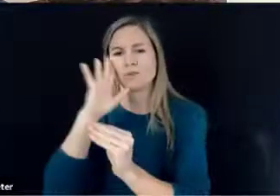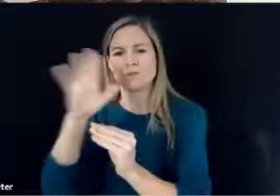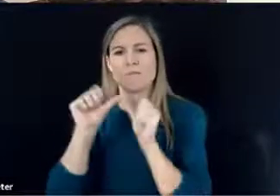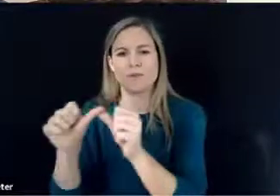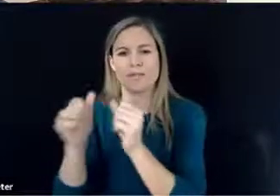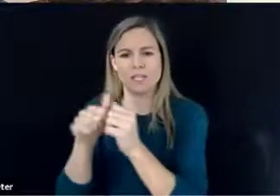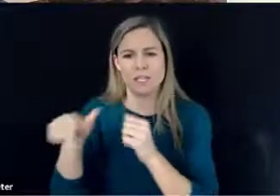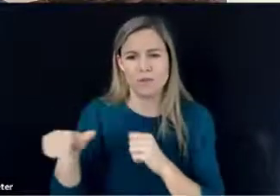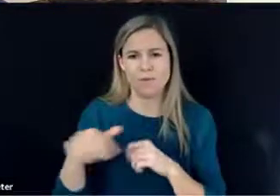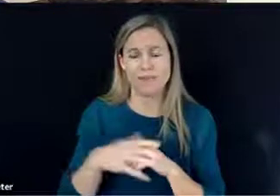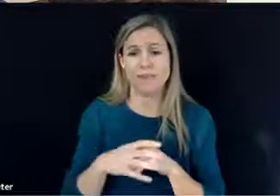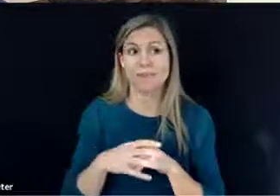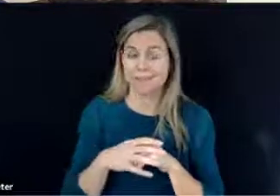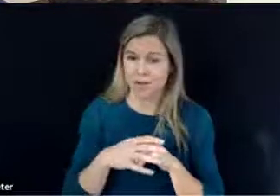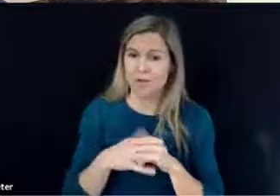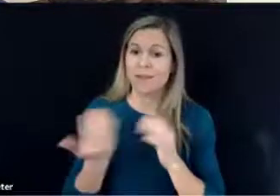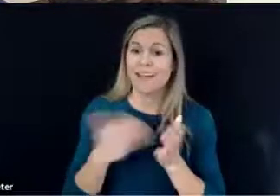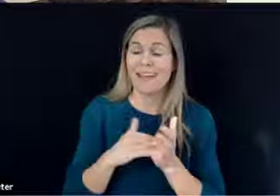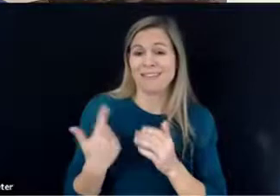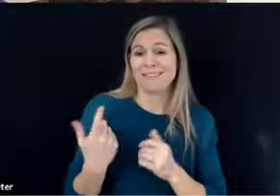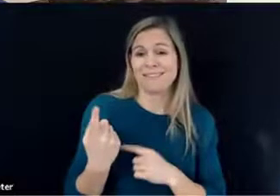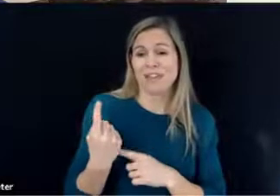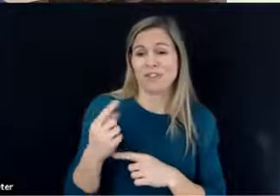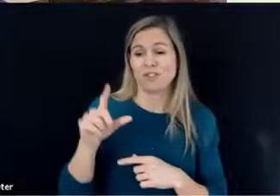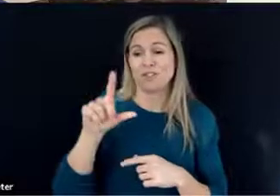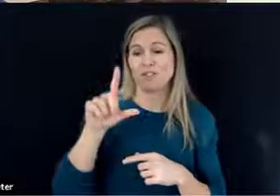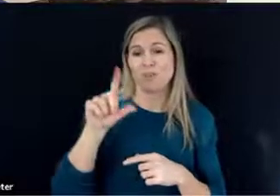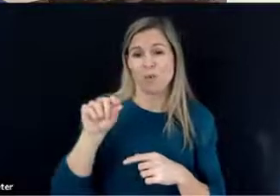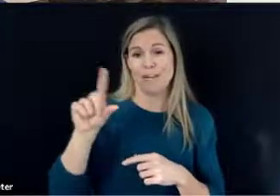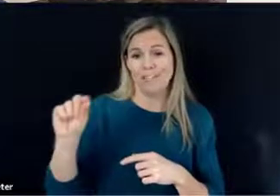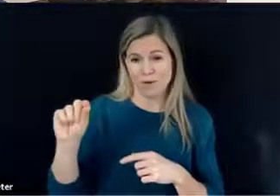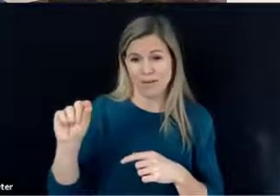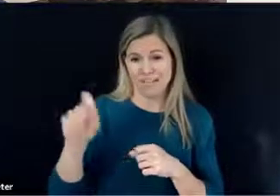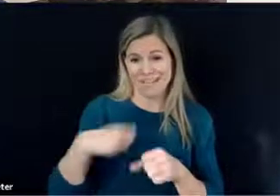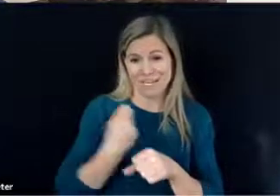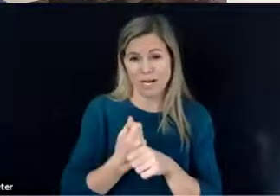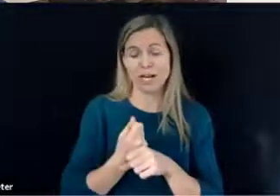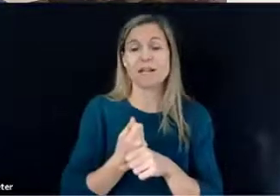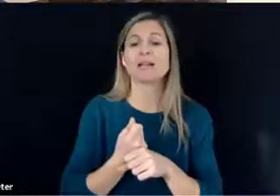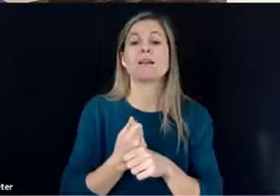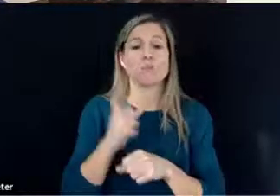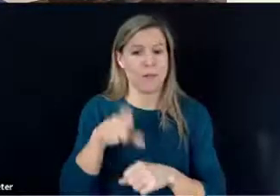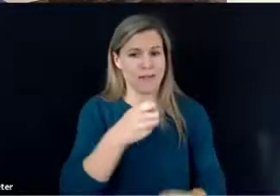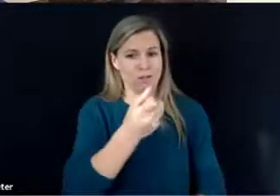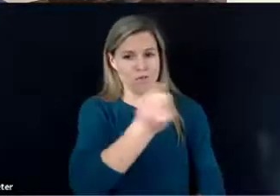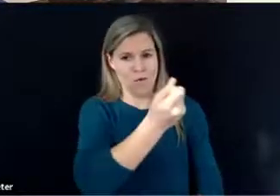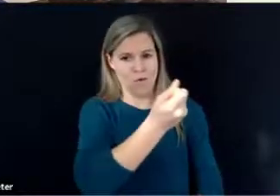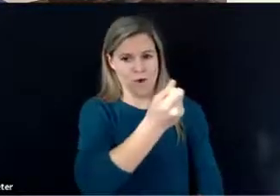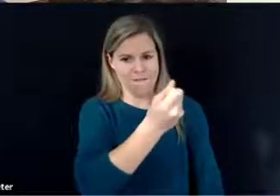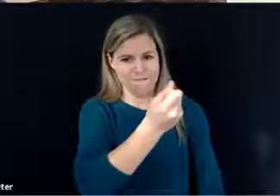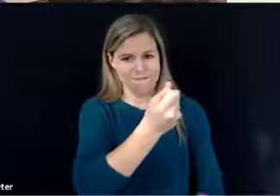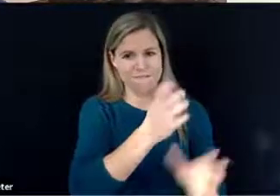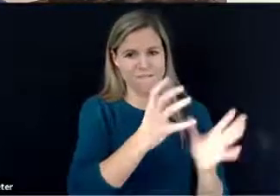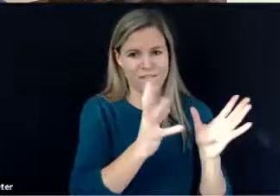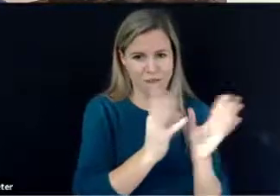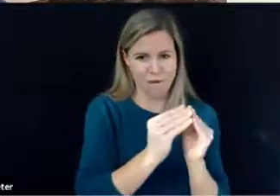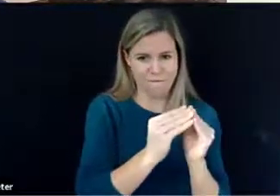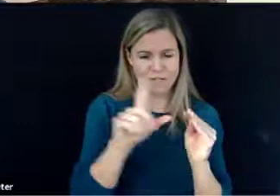we decided that we probably needed to hold off on our 2021 conference